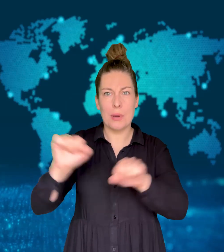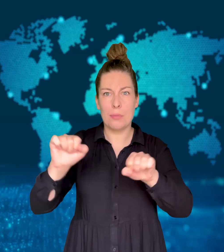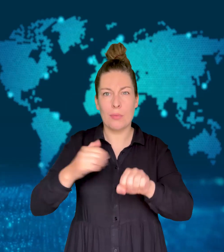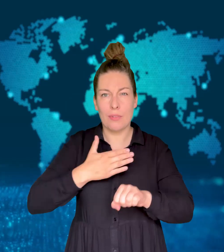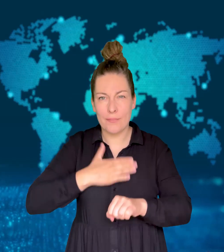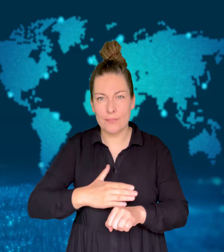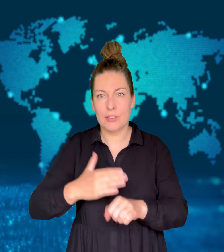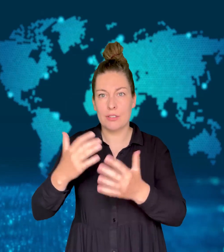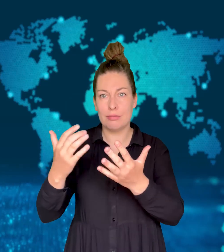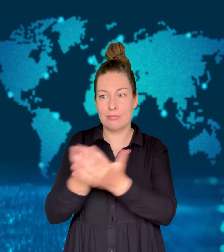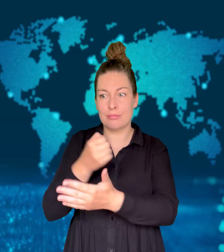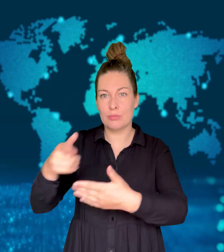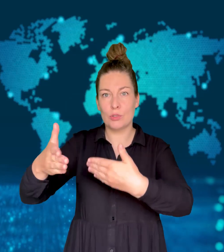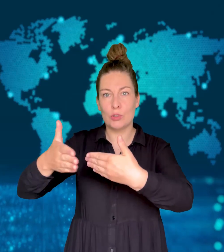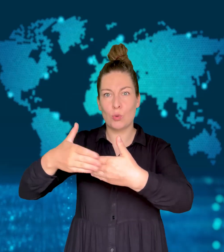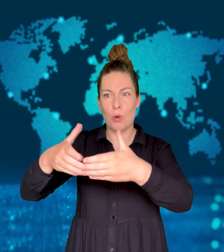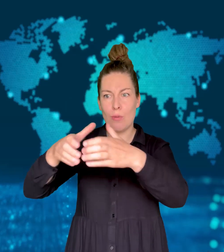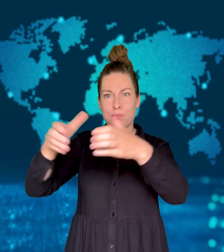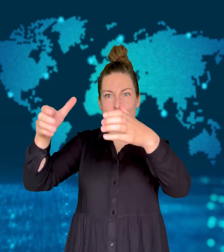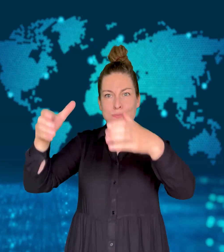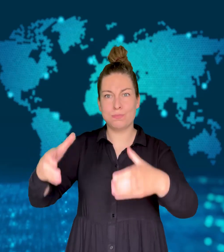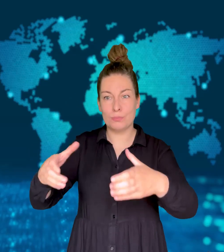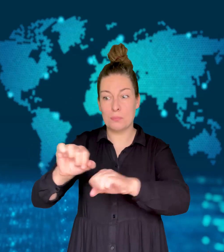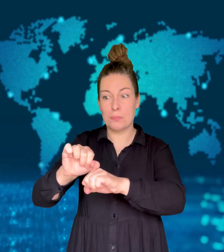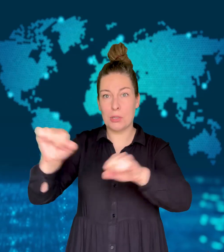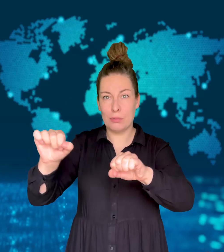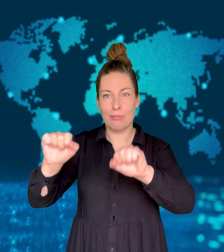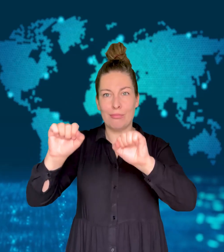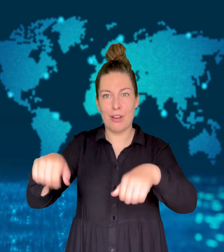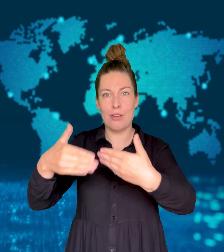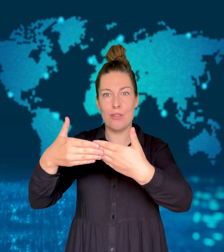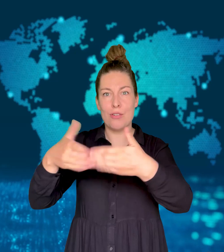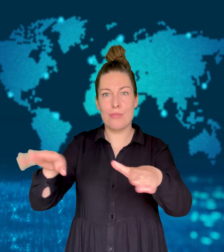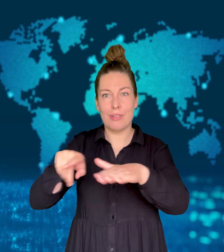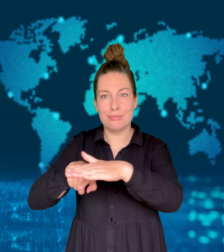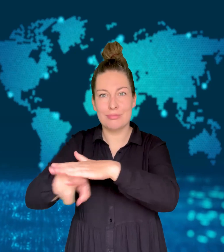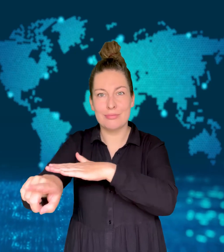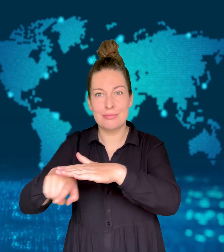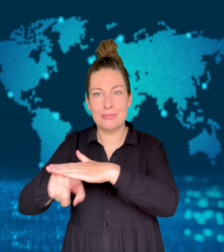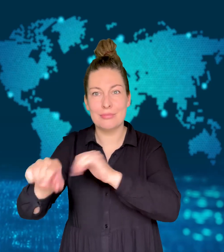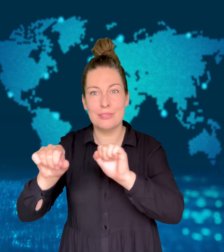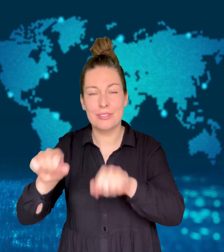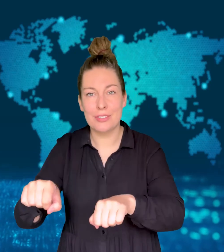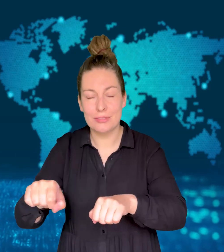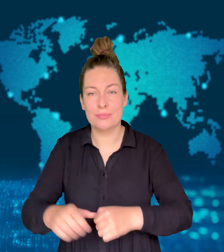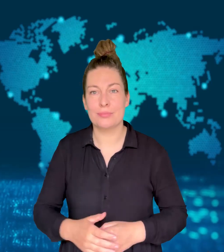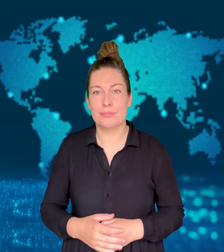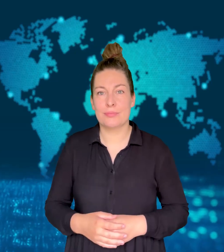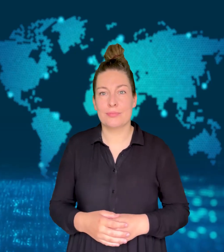they were controlled explosions that would allow access through blocked doors.